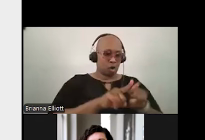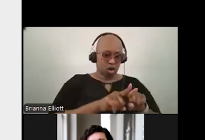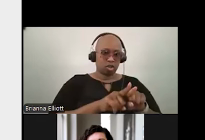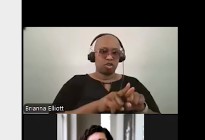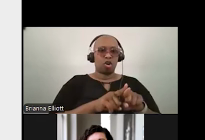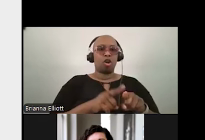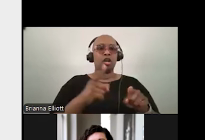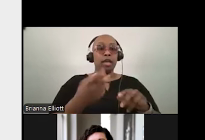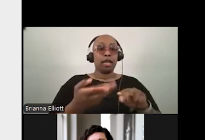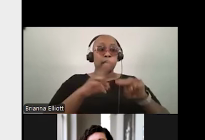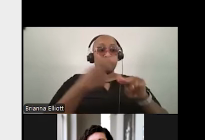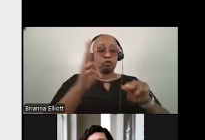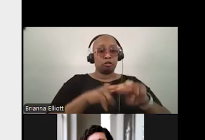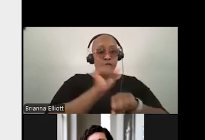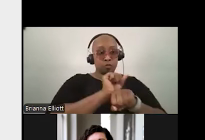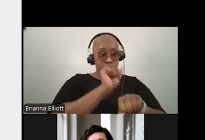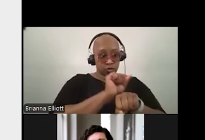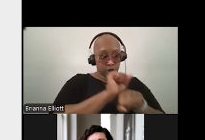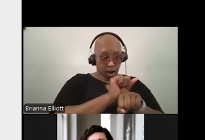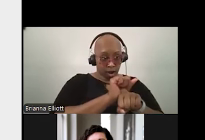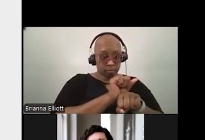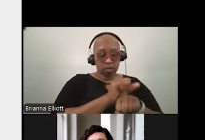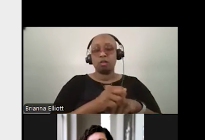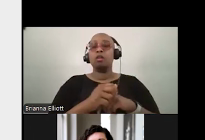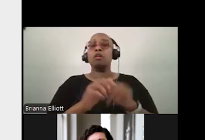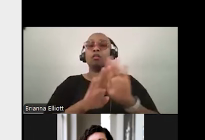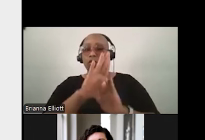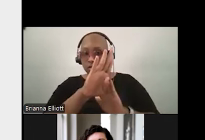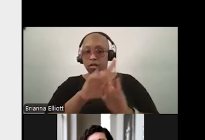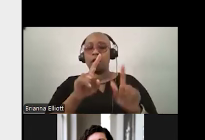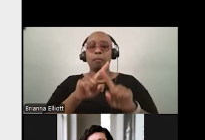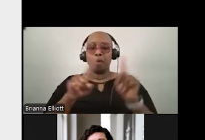data point when we describe it that way. If we do need to know each individual data point, that's